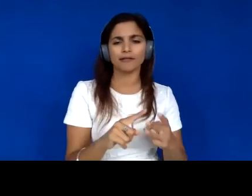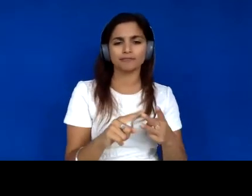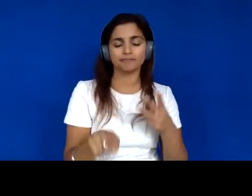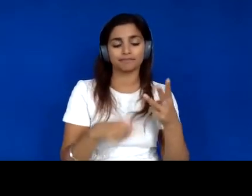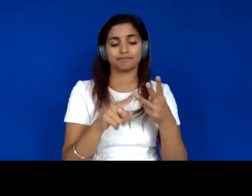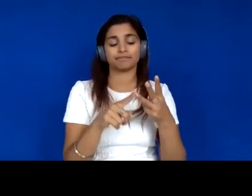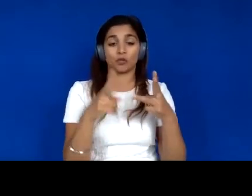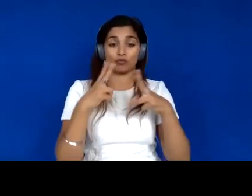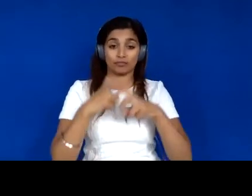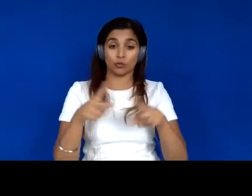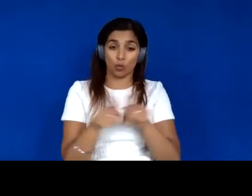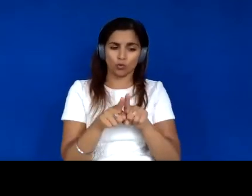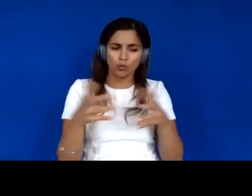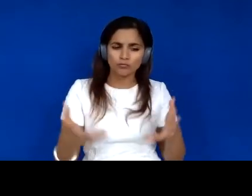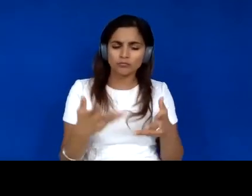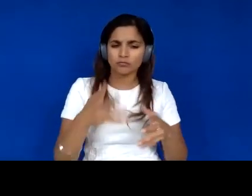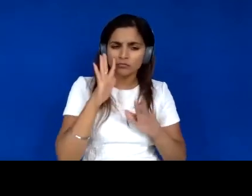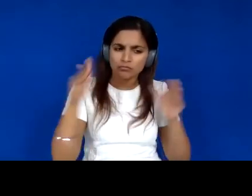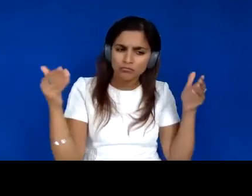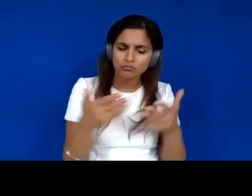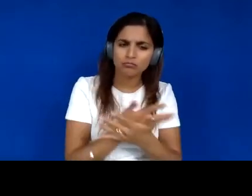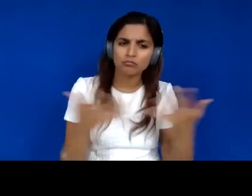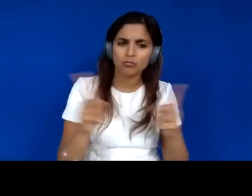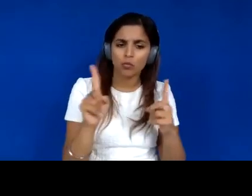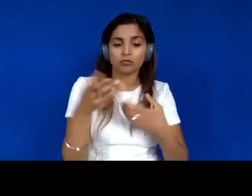scientific expertise which ignored the ways our survivors can speak to their